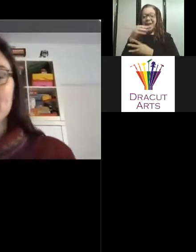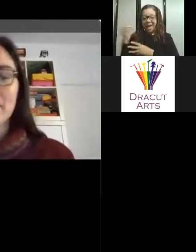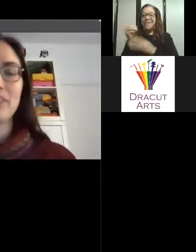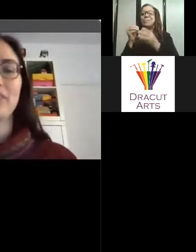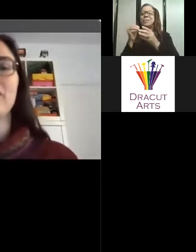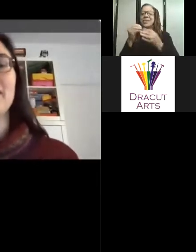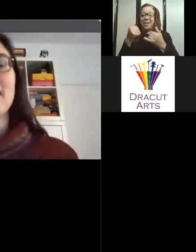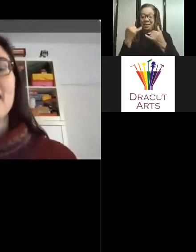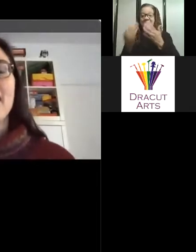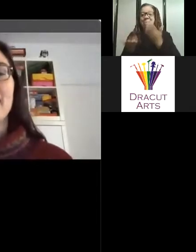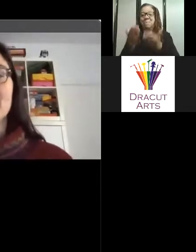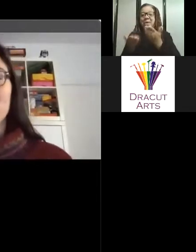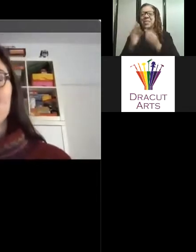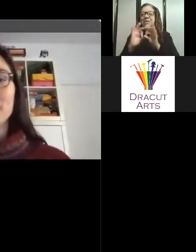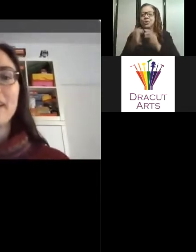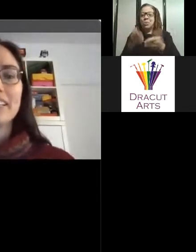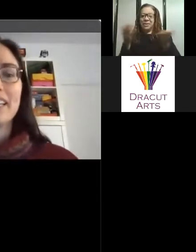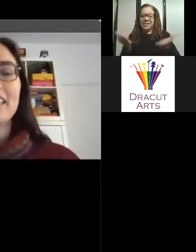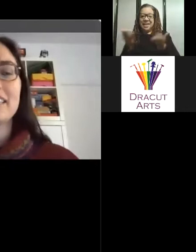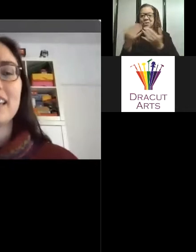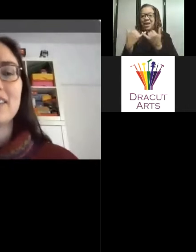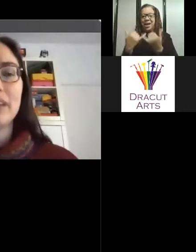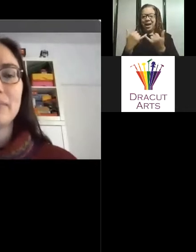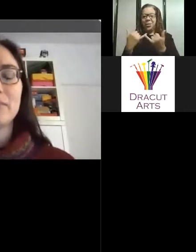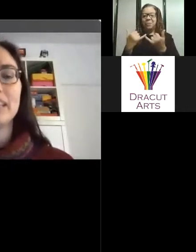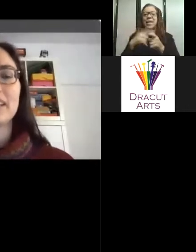maybe she'll join us later. So Marek is a New Hampshire-based